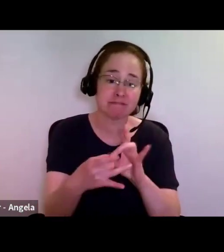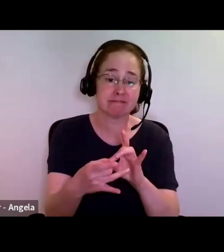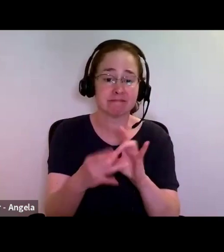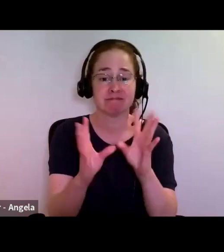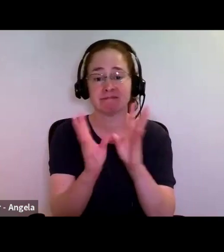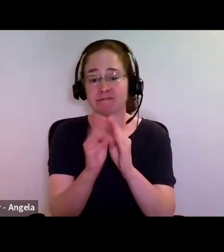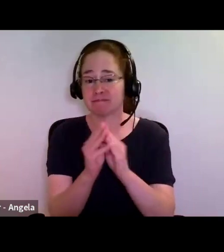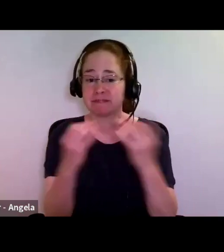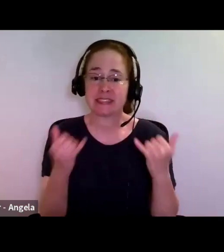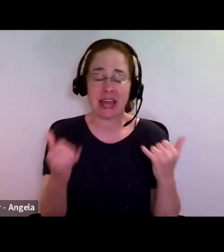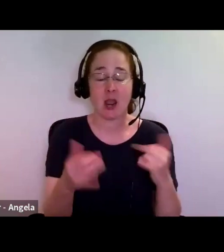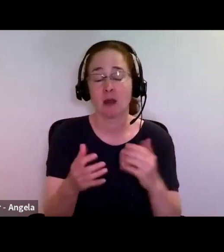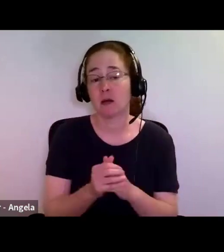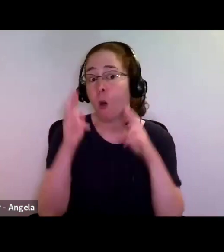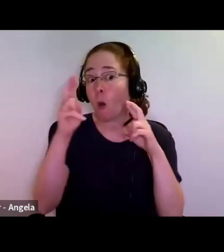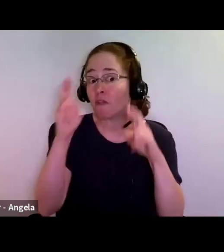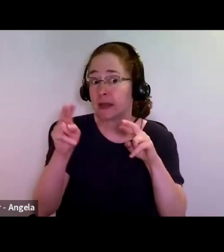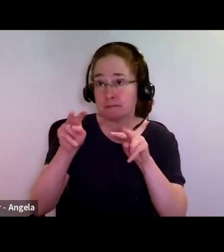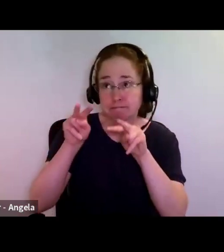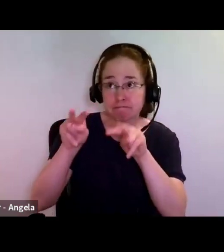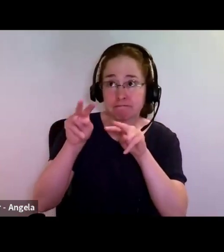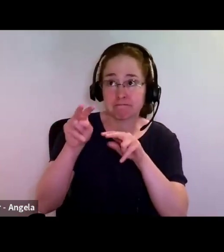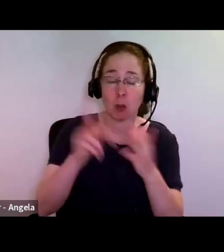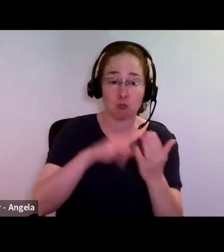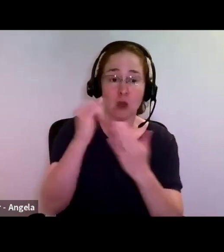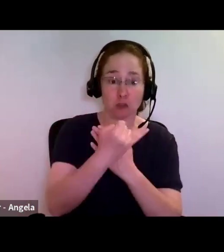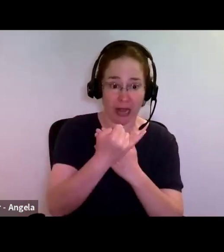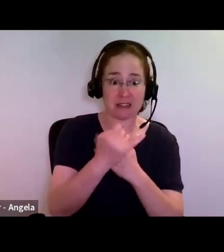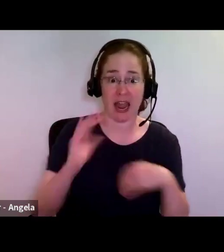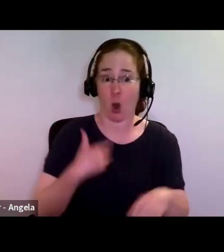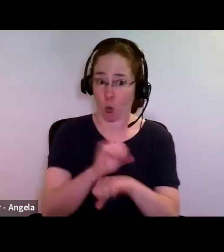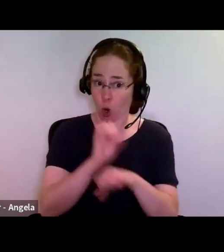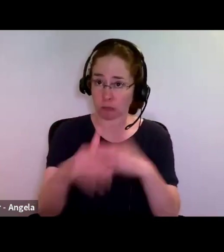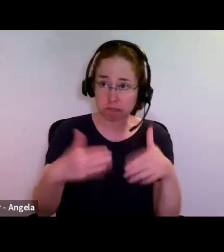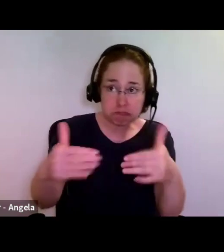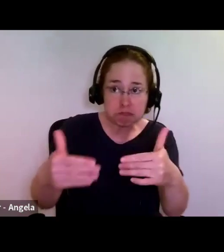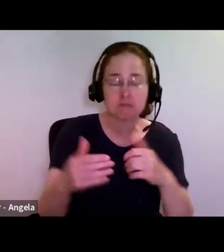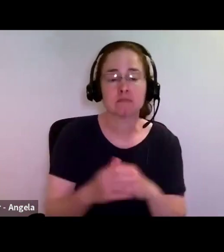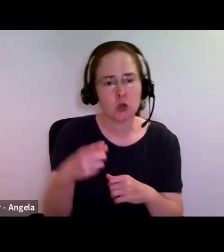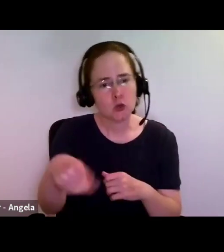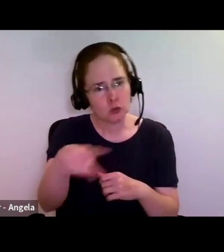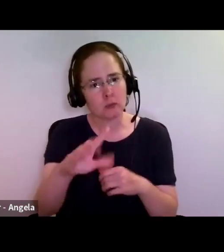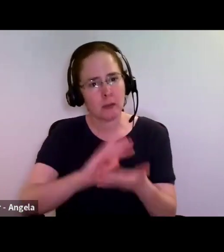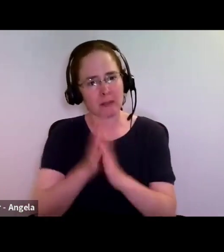I hope you keep track of our project and the work that we're doing and that you get connected through it. Kate Brady: Thank you.